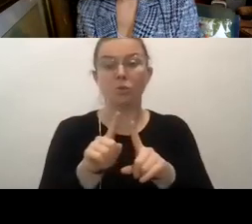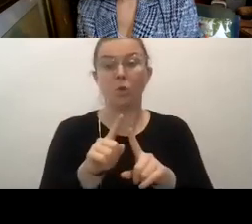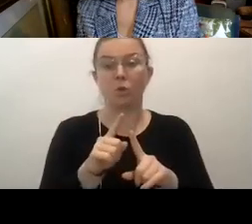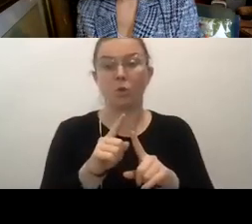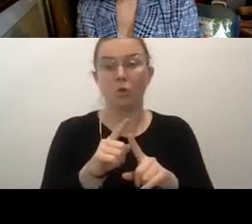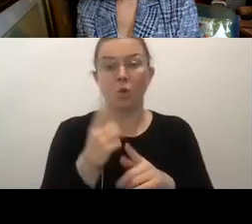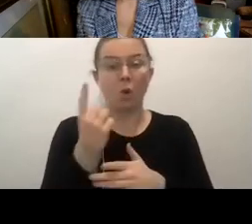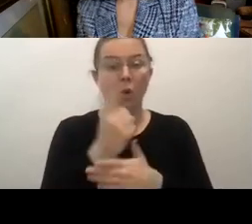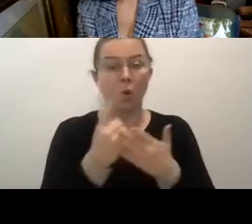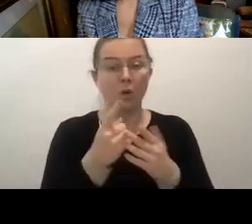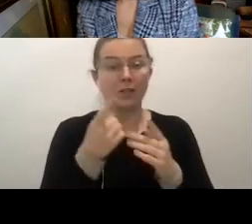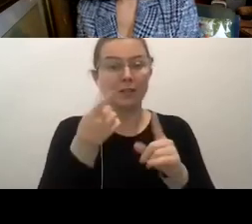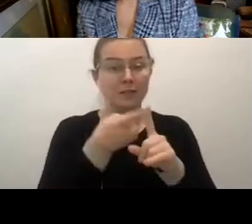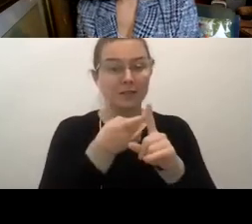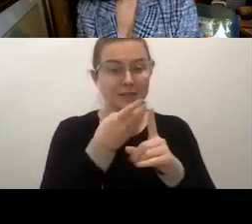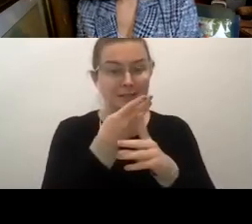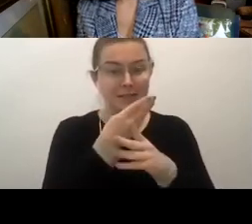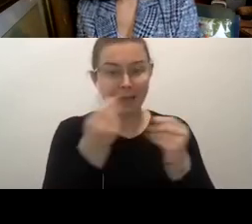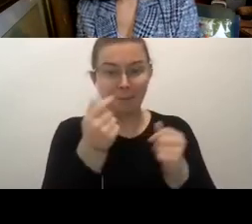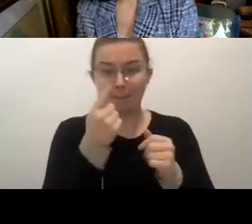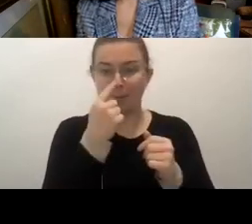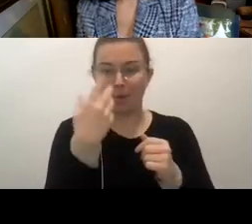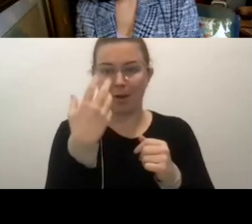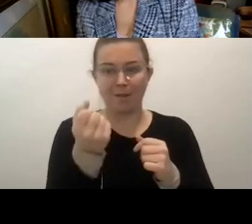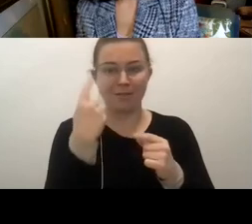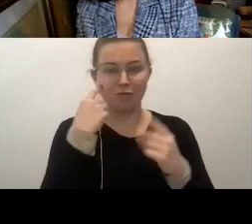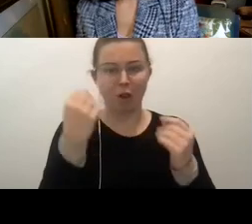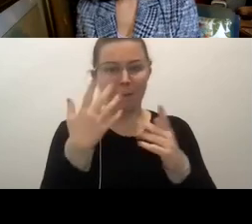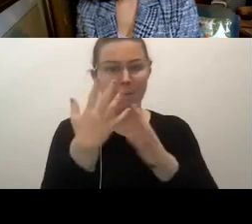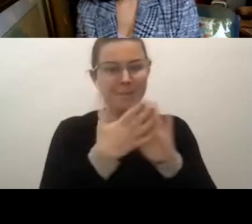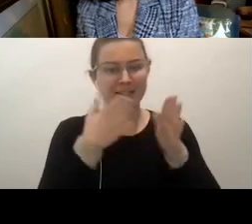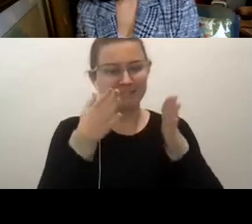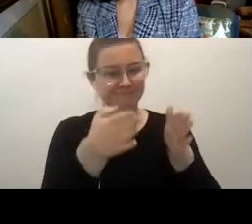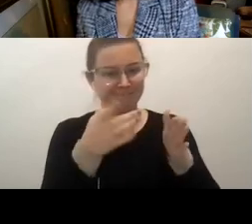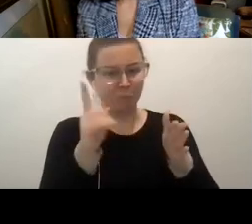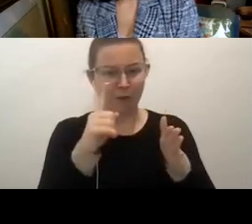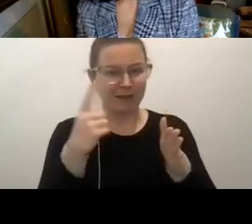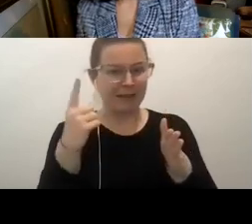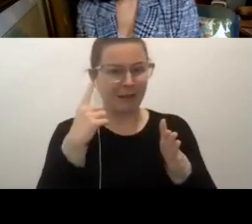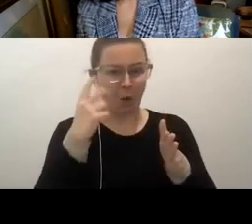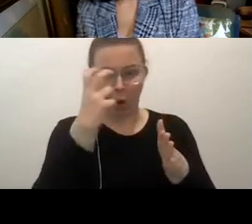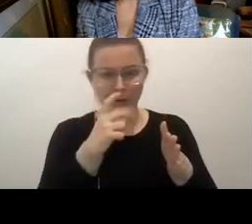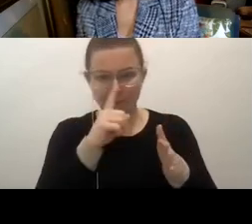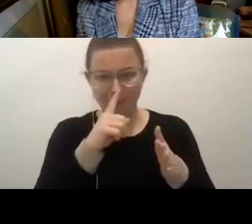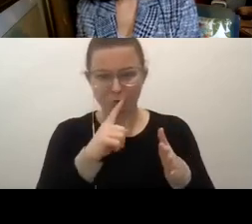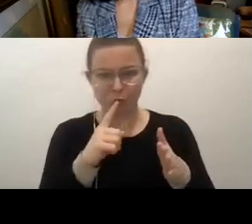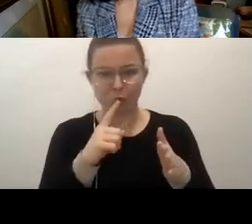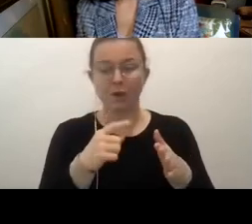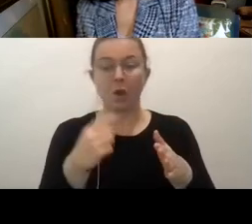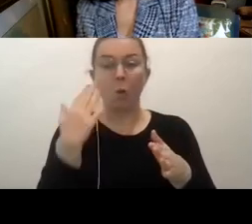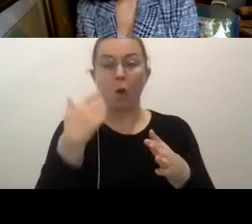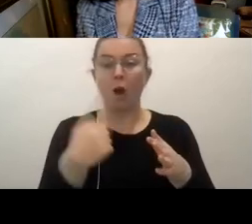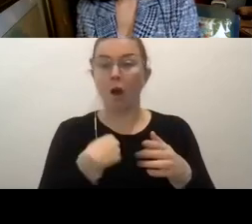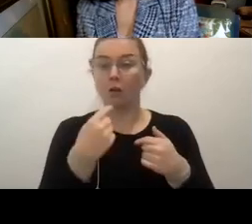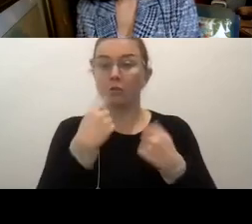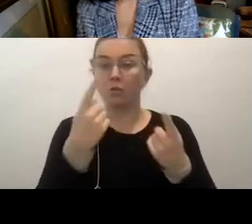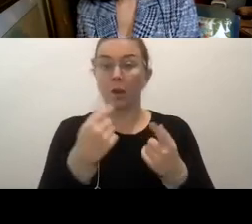people have hearing loss. Older people. Certainly when I disclose my hearing loss I'm rarely